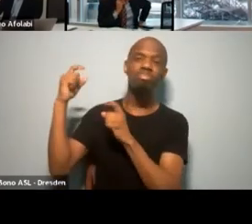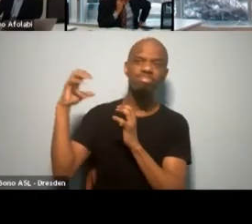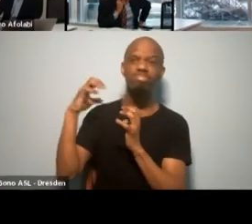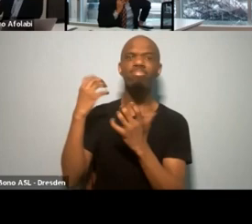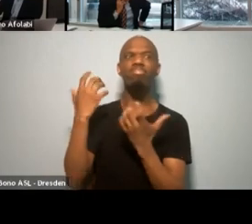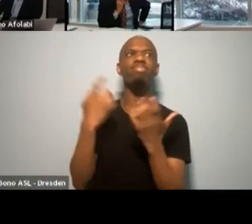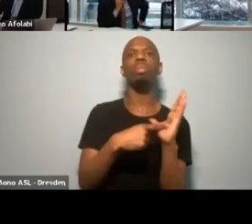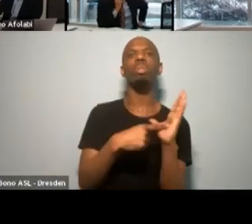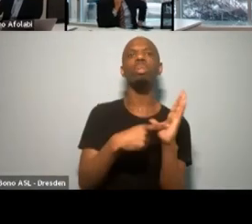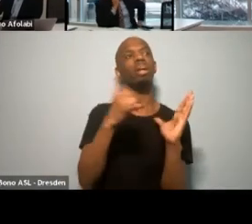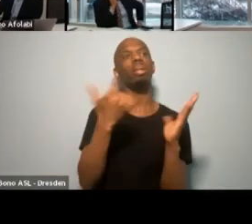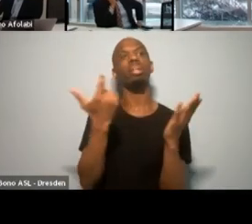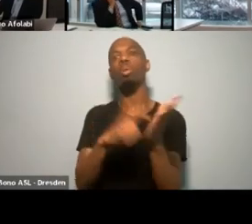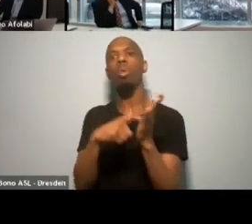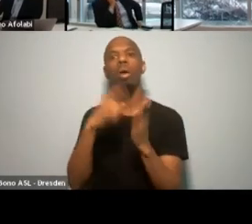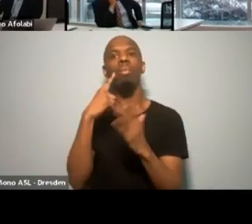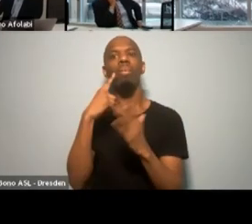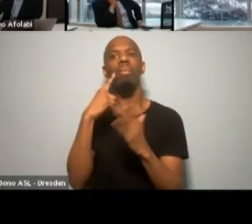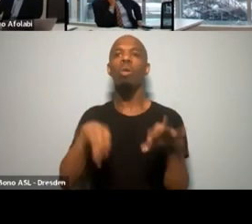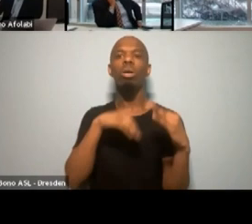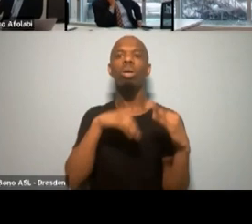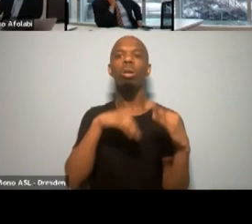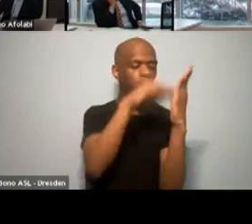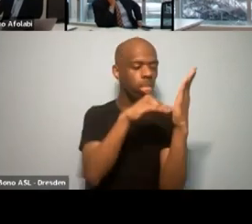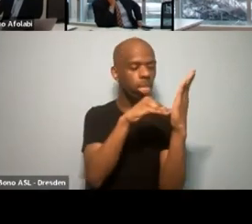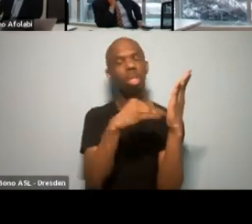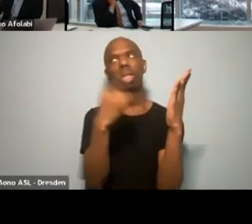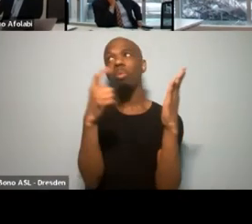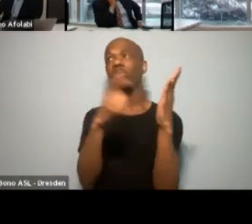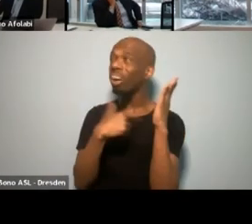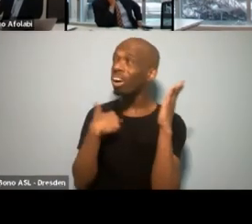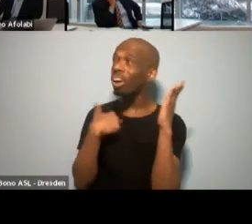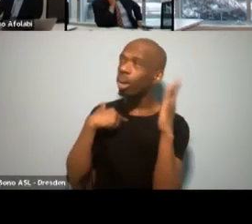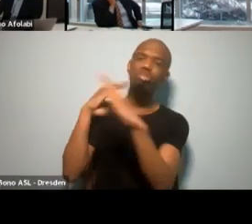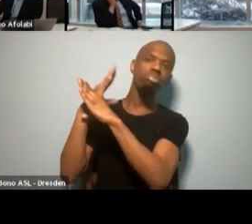you have to wait for, I remember the last time I went to the Minister of Foreign Policy, Foreign Affairs,